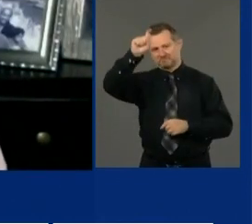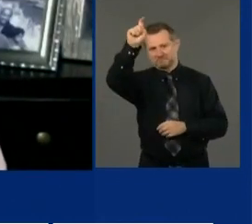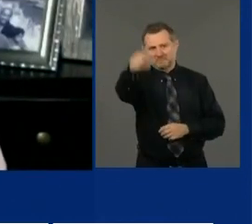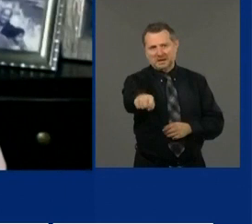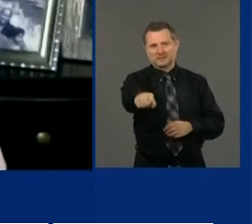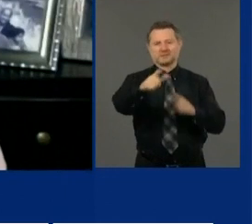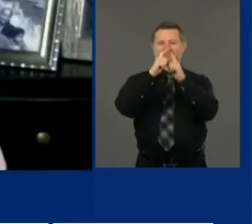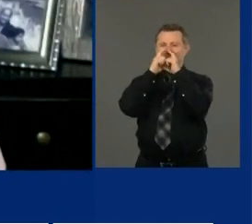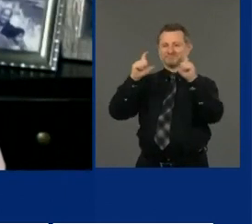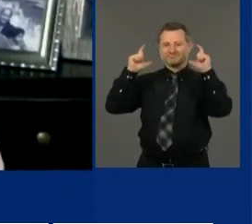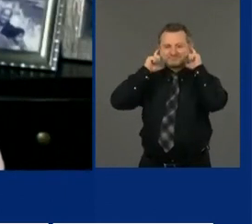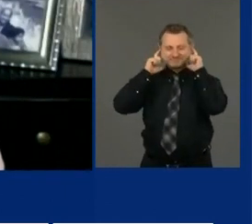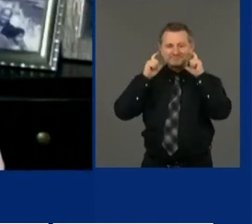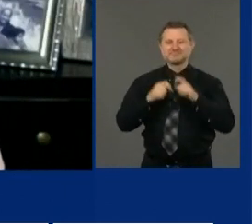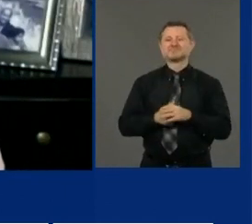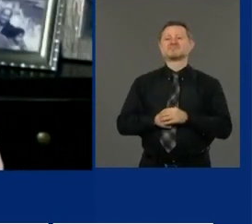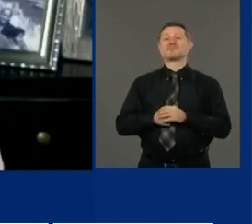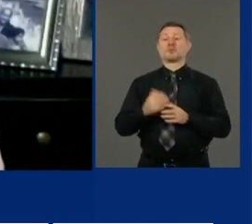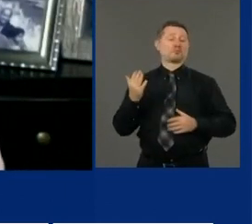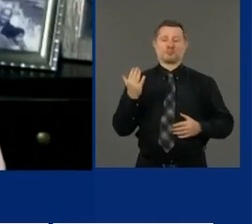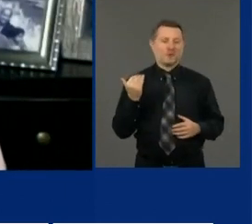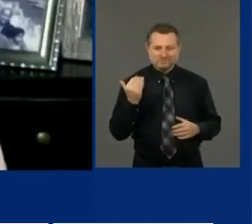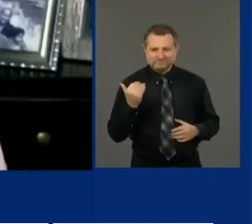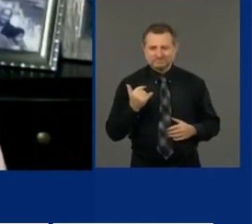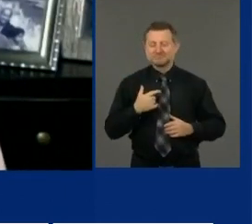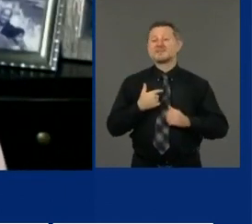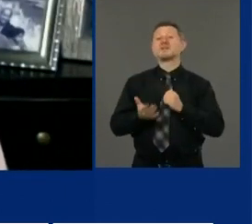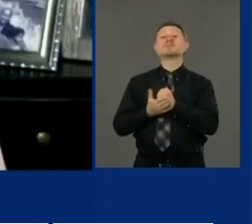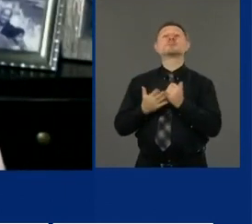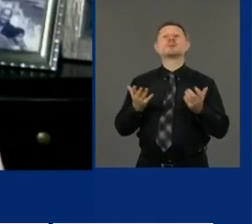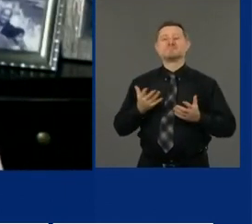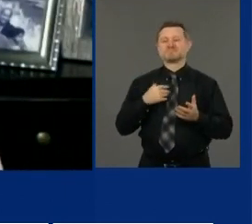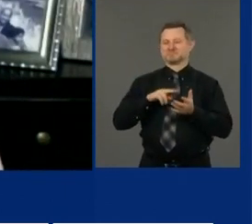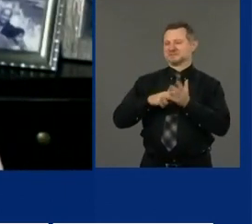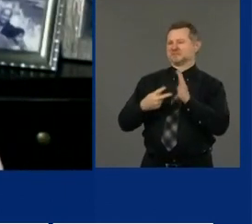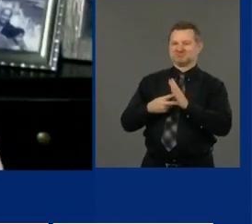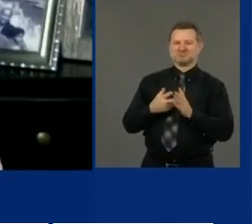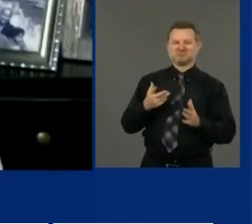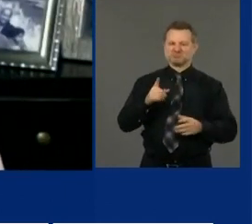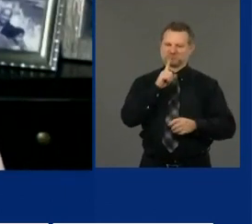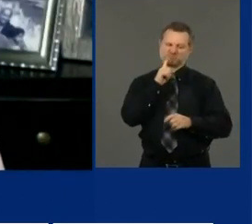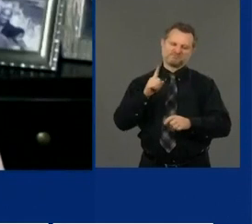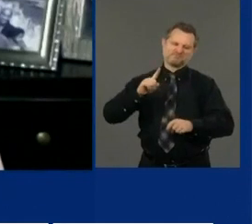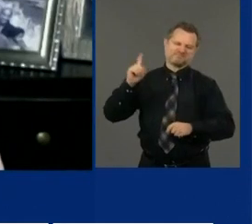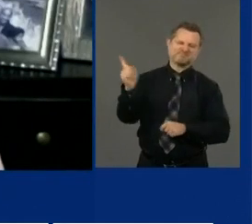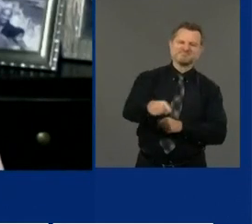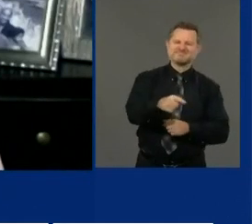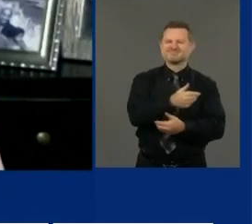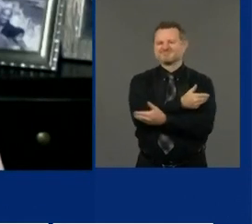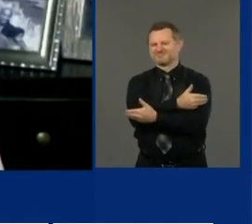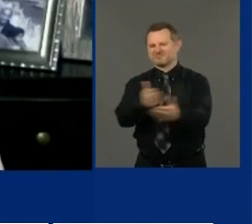ORDER. ALSO WE HAVE INSTITUTED A MASK